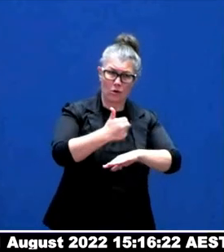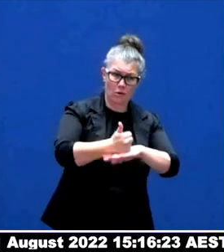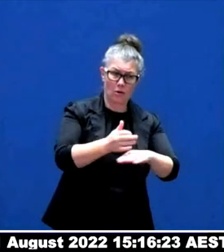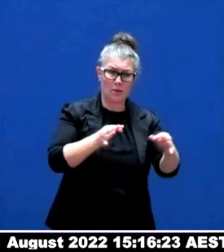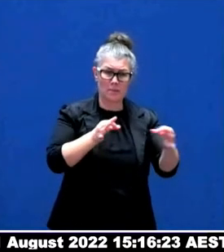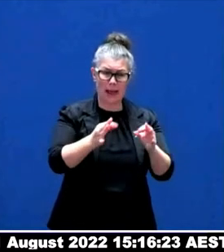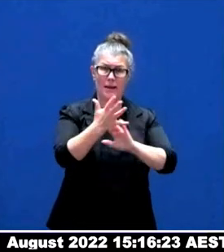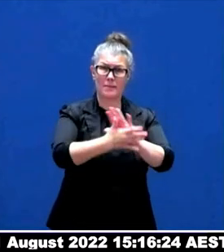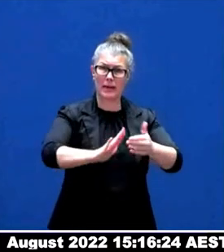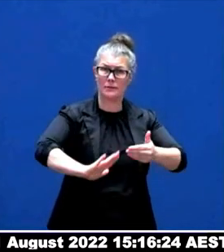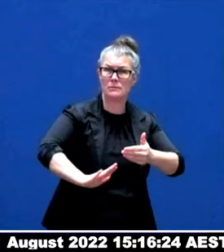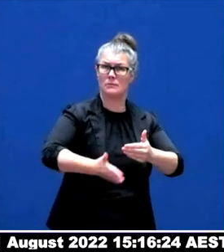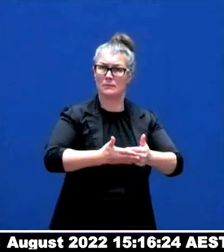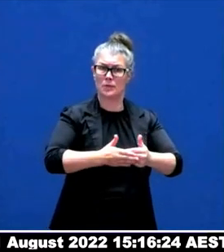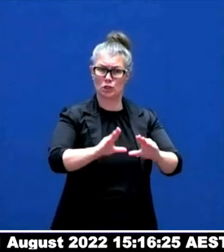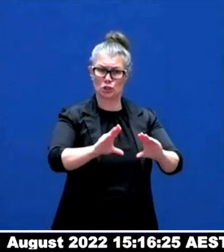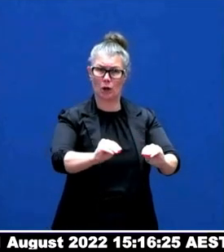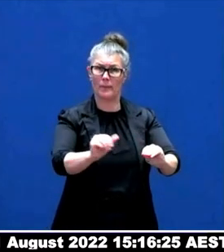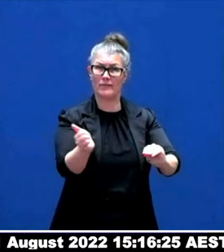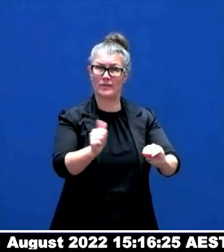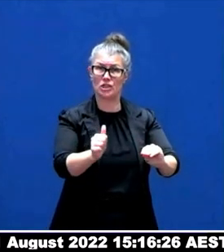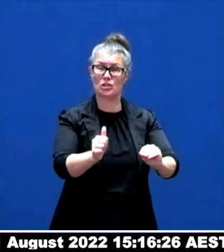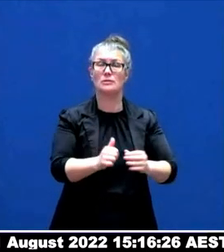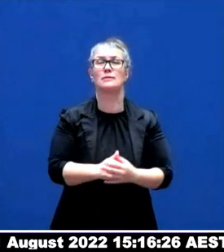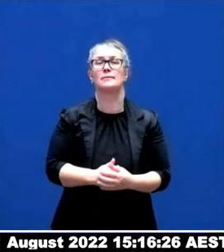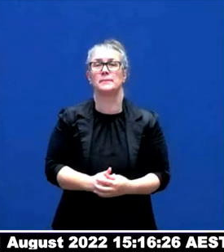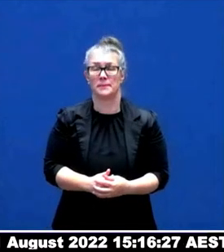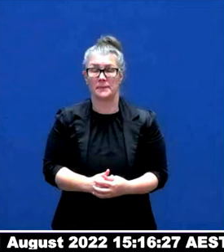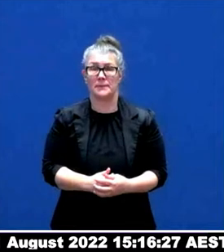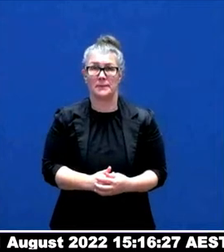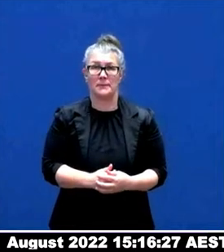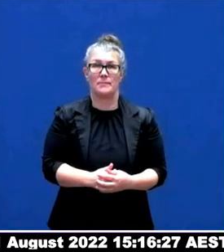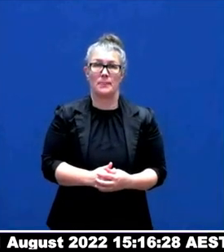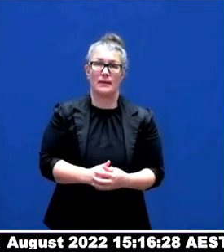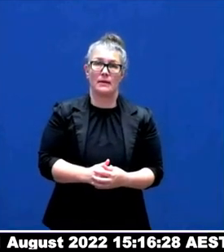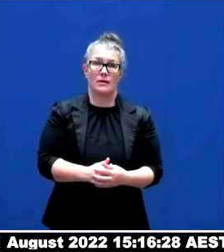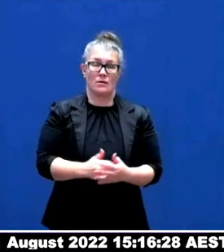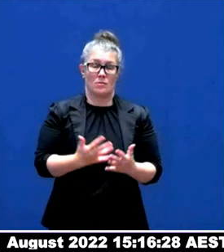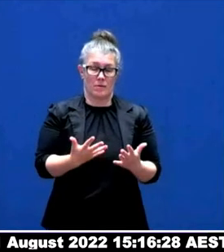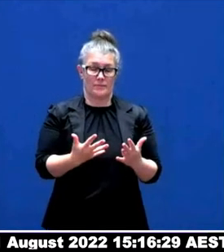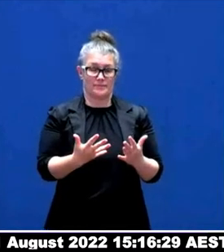This - this list in the short - this short form outcomes framework questionnaire was